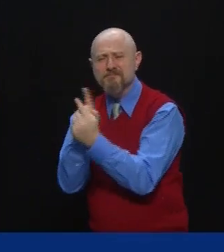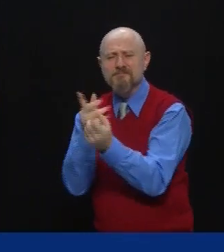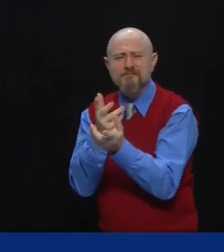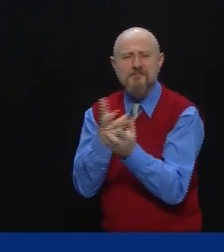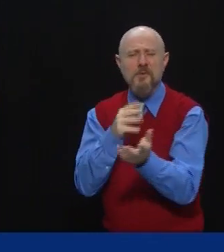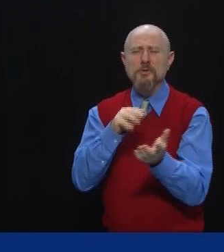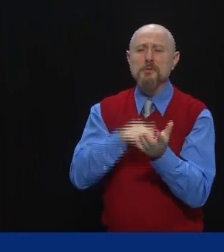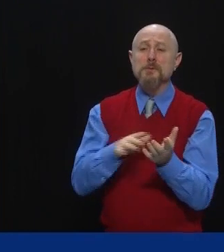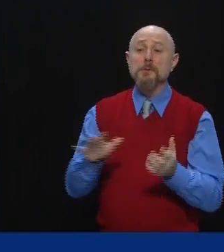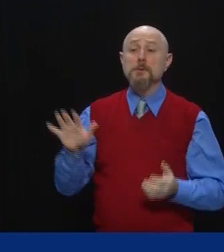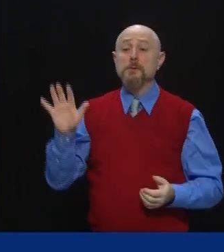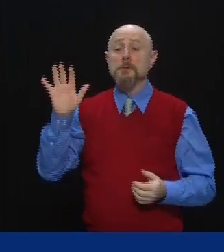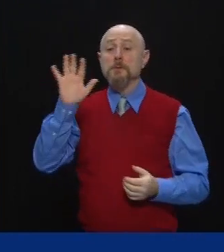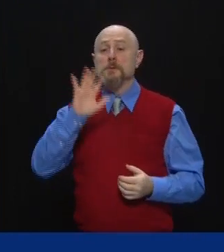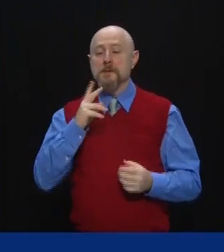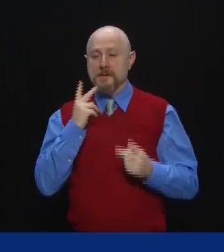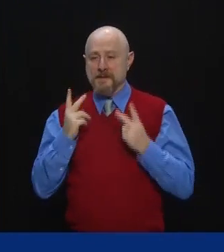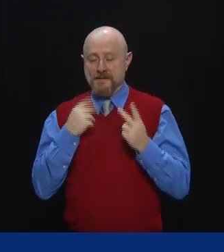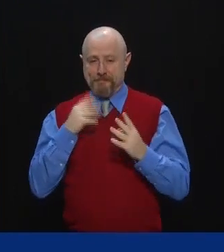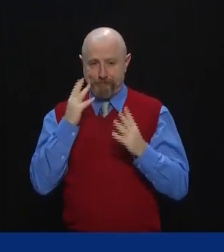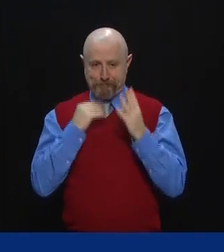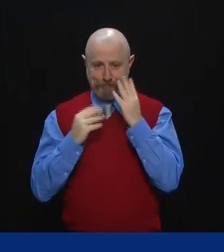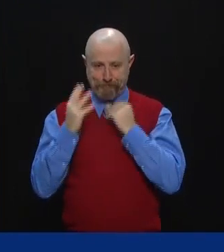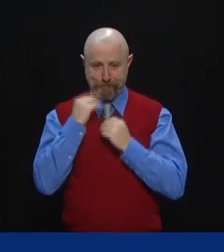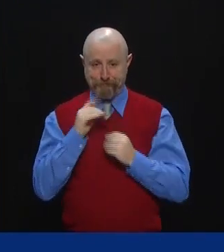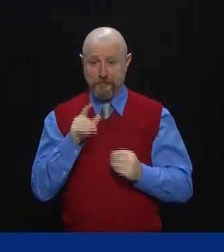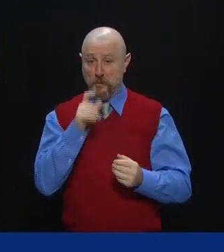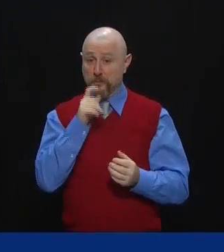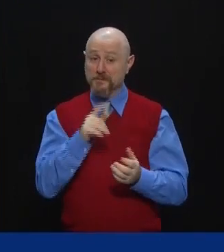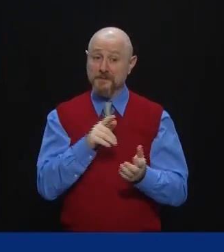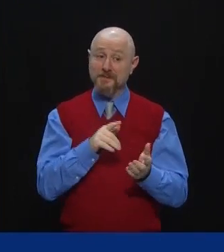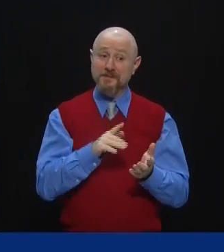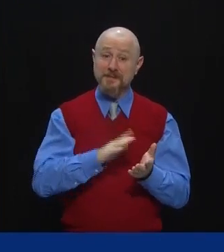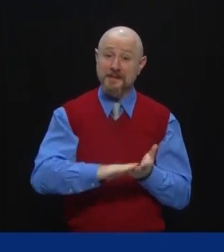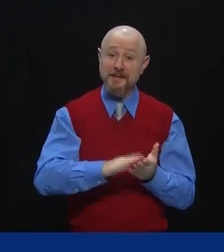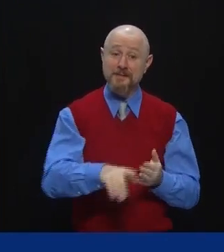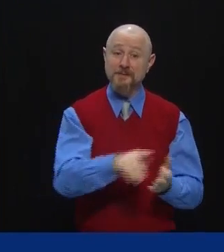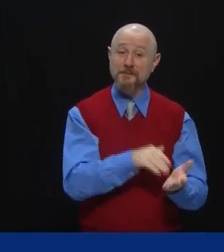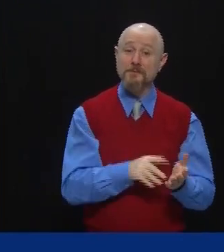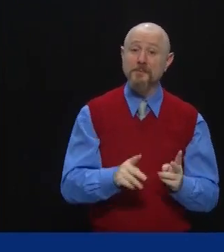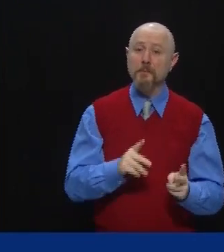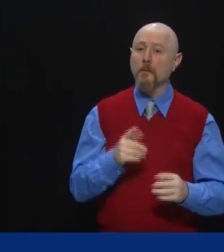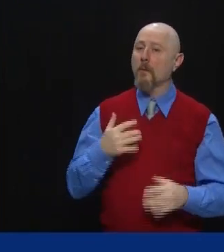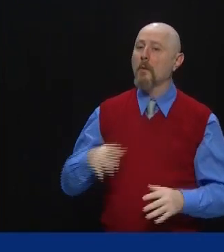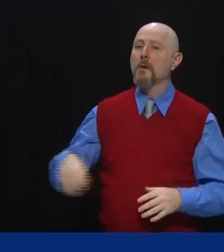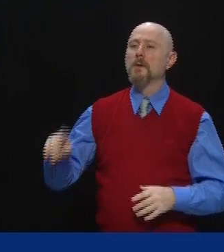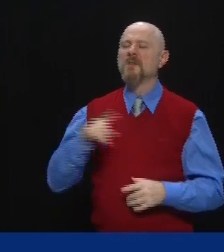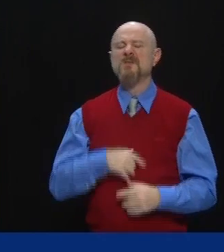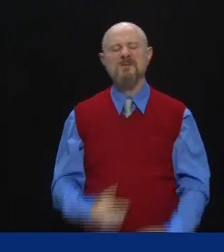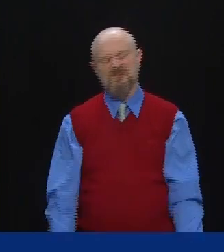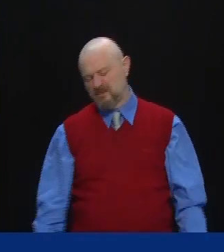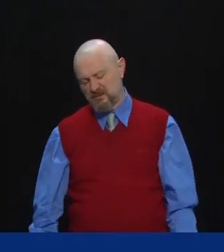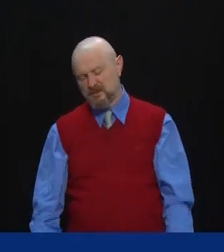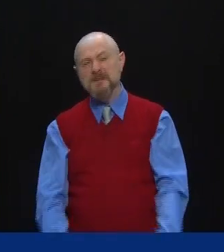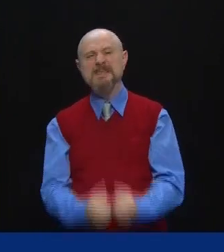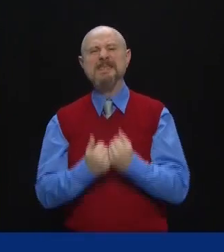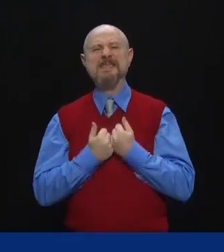THEY'RE GOING THROUGH. THE NURSES IN THE EMERGENCY THE DOCTORS. THE LINE NURSES.